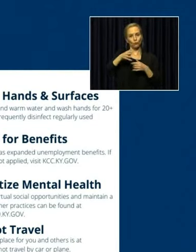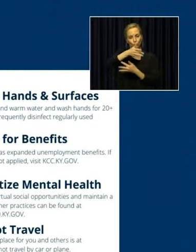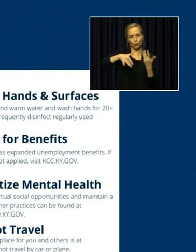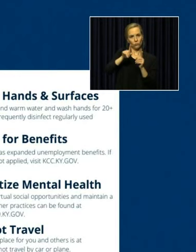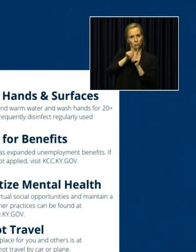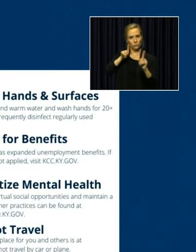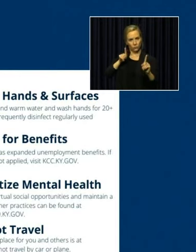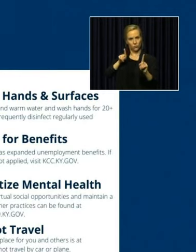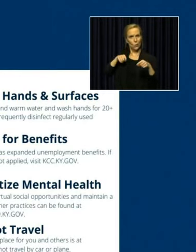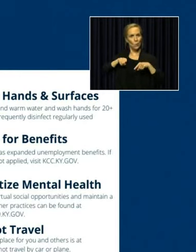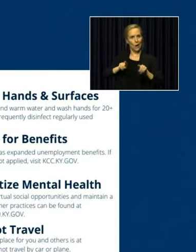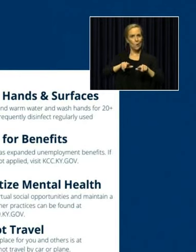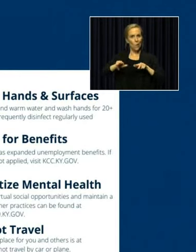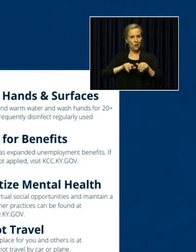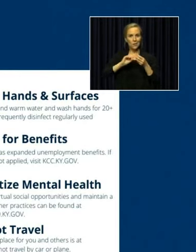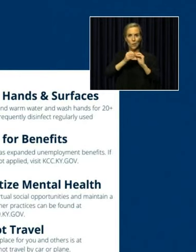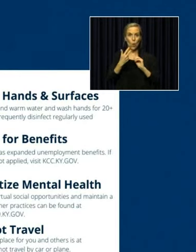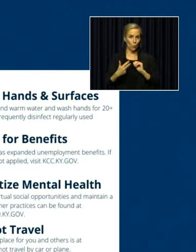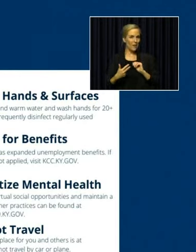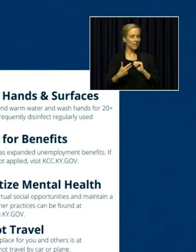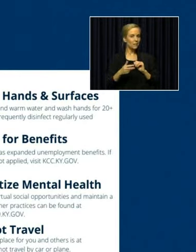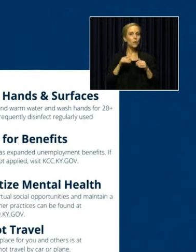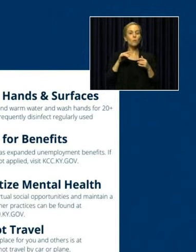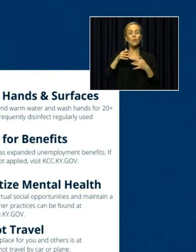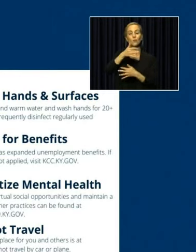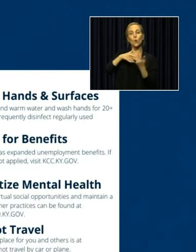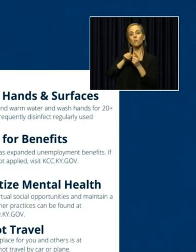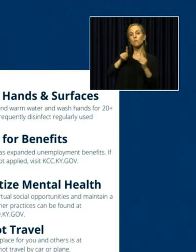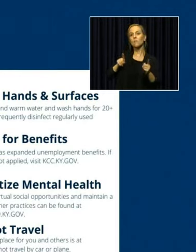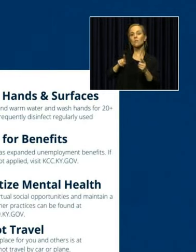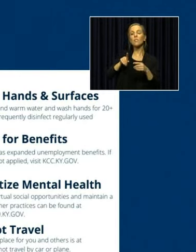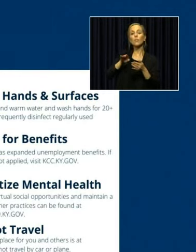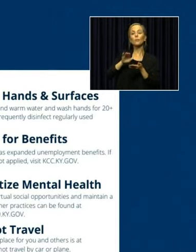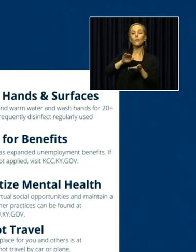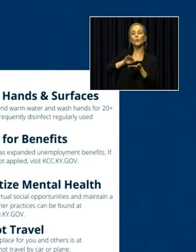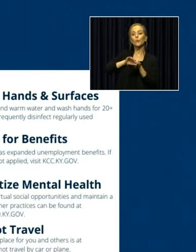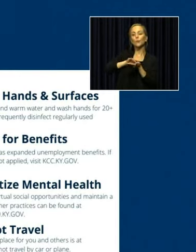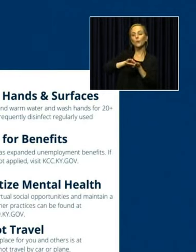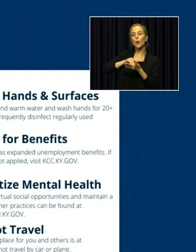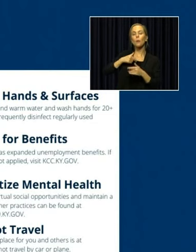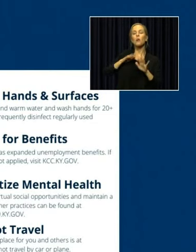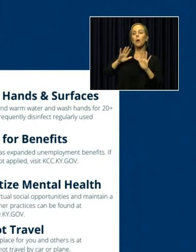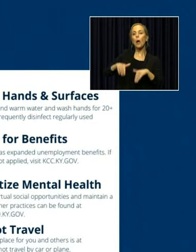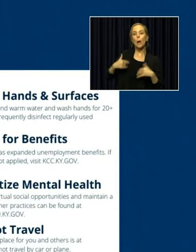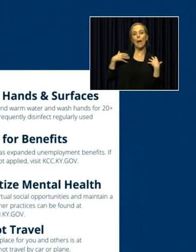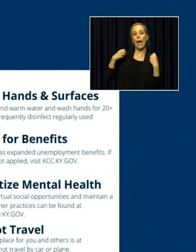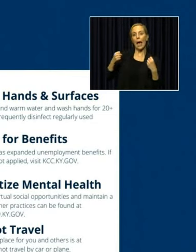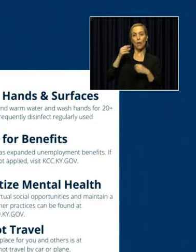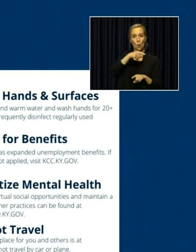WITH THE CORONAVIRUS. SO IF YOU ARE HEALTHY BUT NERVOUS, MAYBE GOING THROUGH